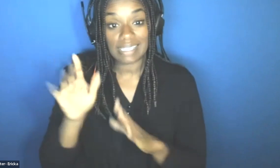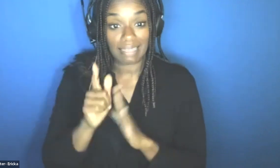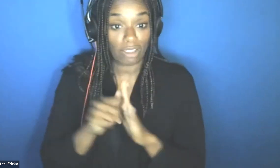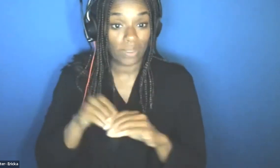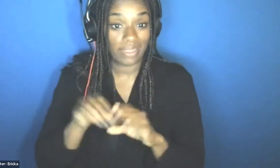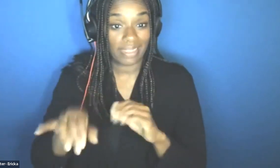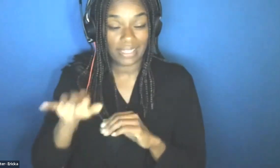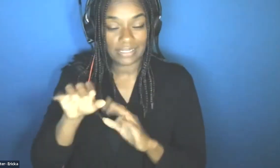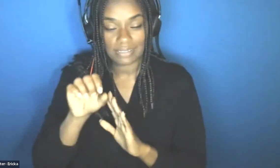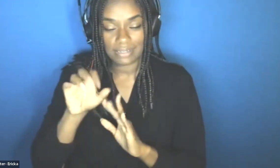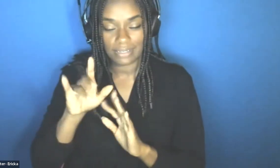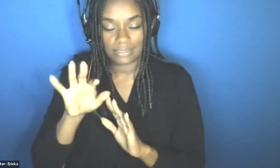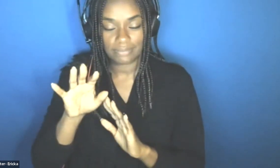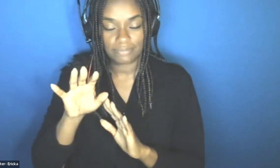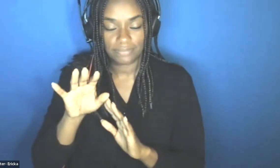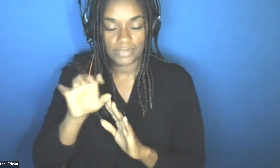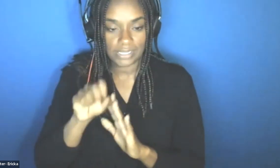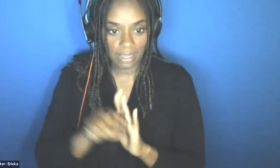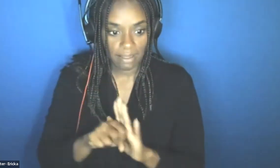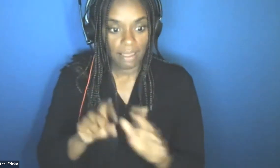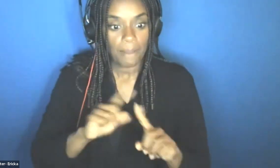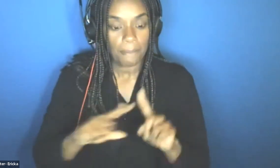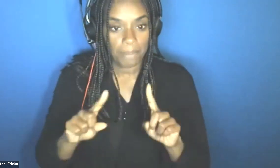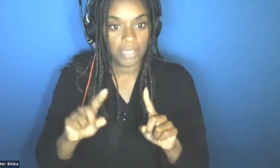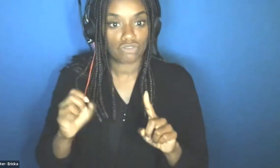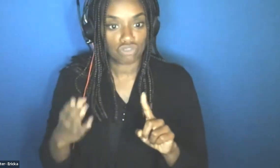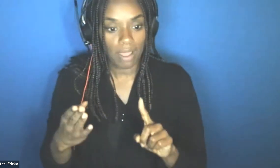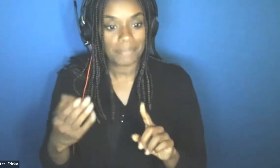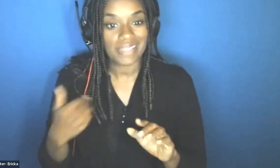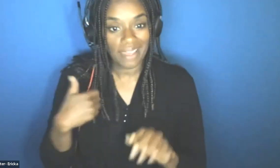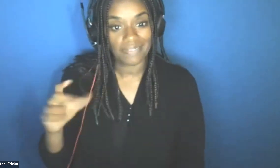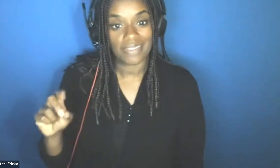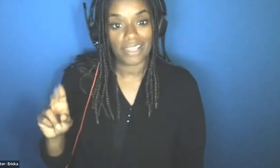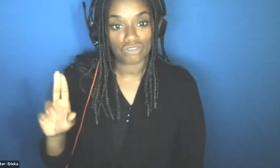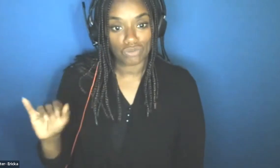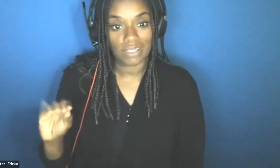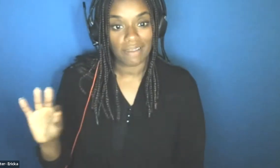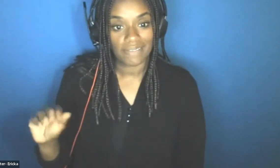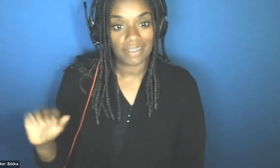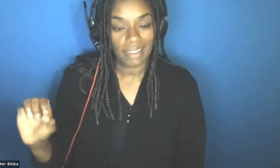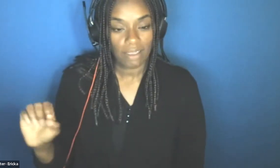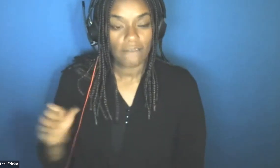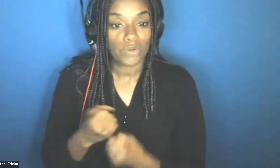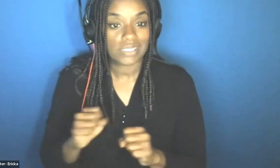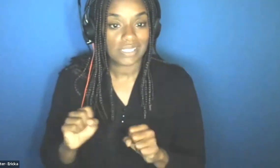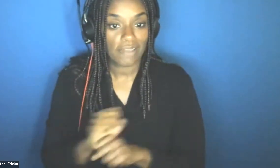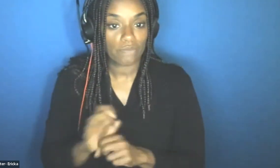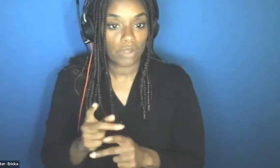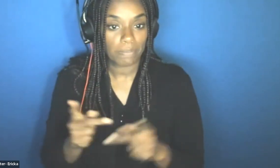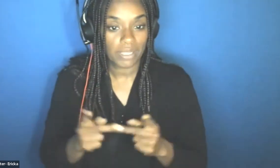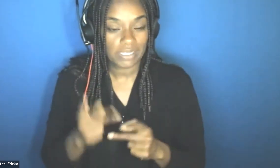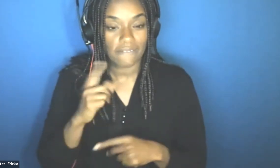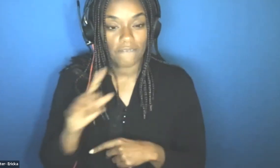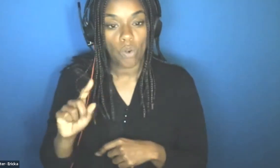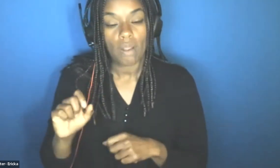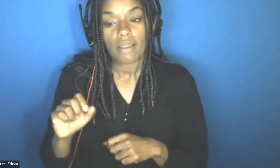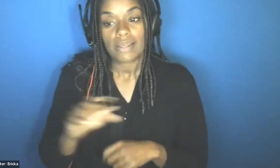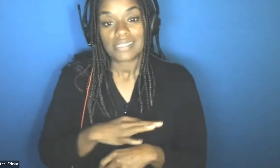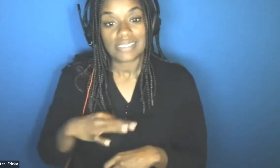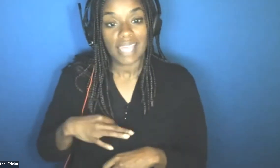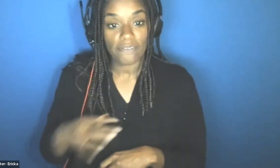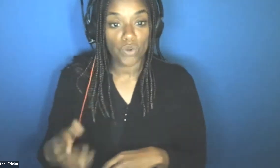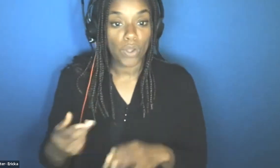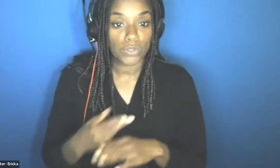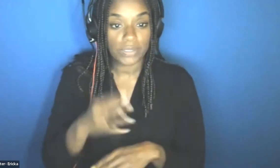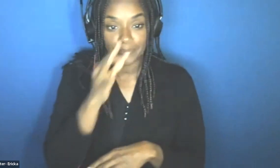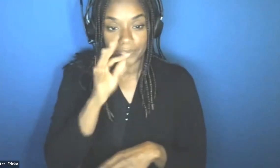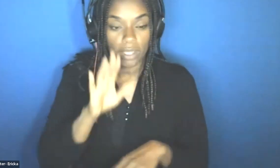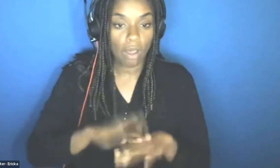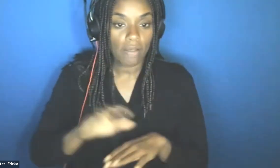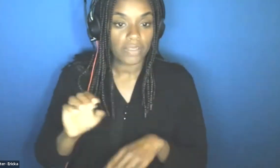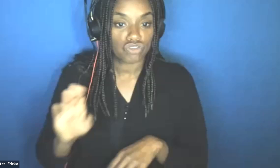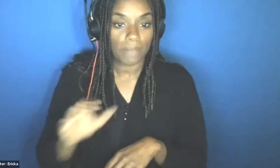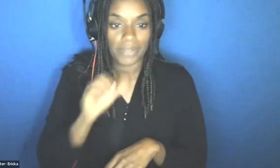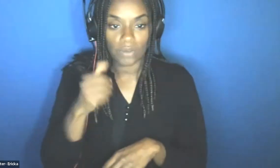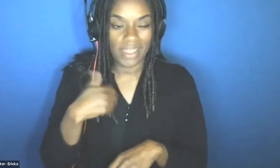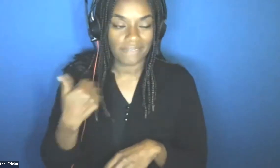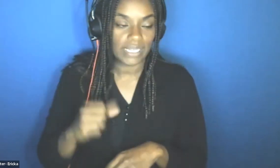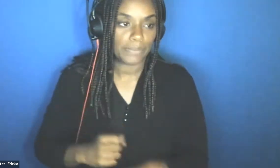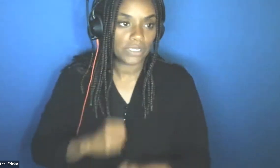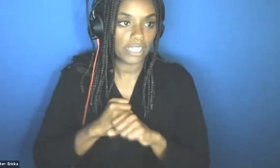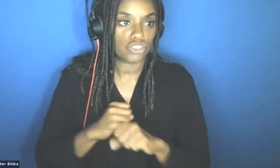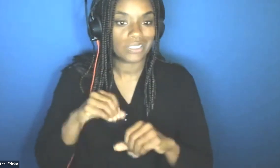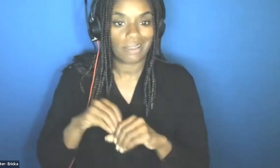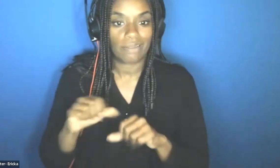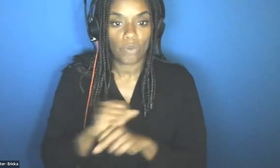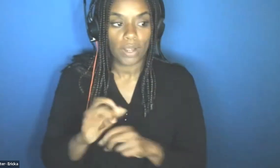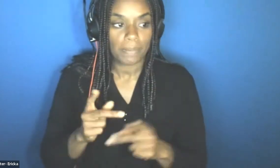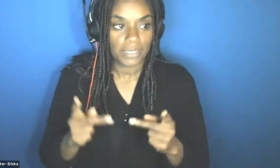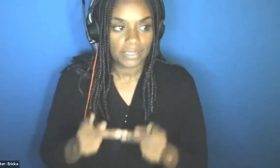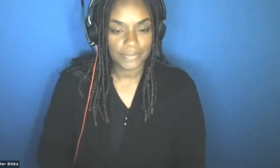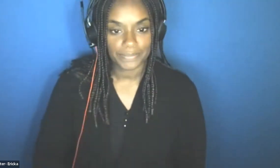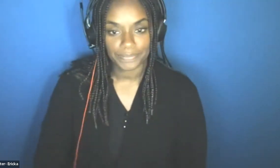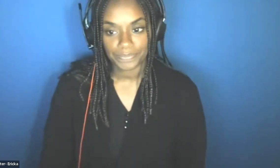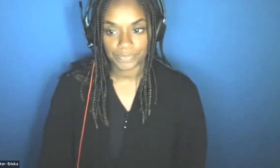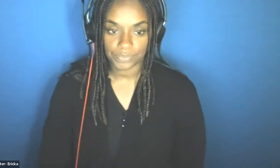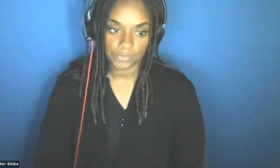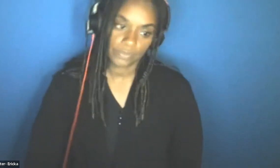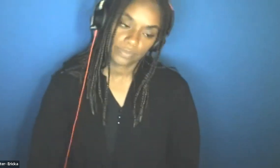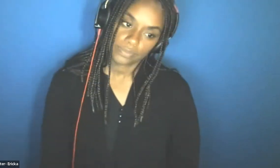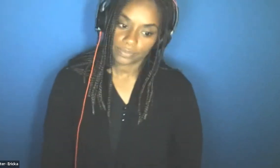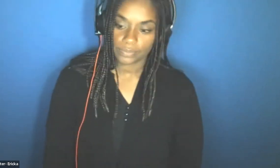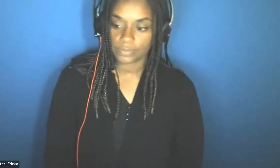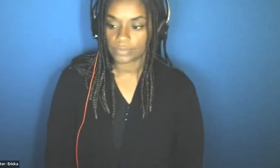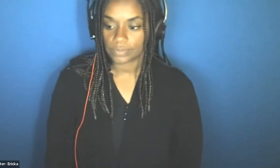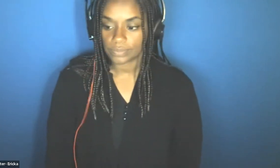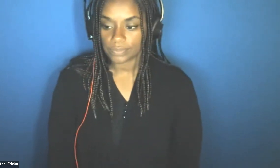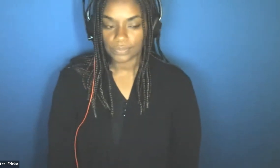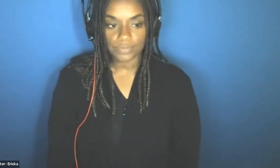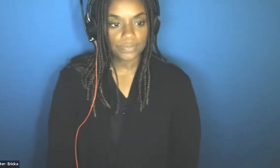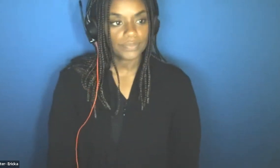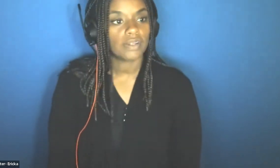Again, this is a very confusing topic, and without clear guidance, employers do need to consider reasonable accommodation for off-premises use in the states where cannabis is legal.